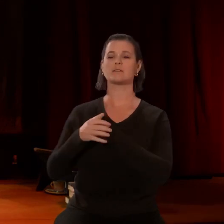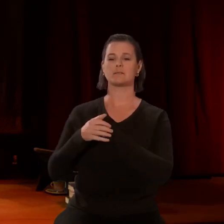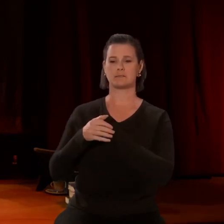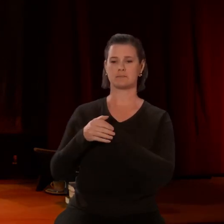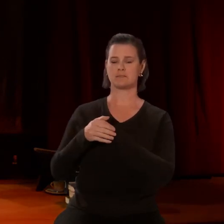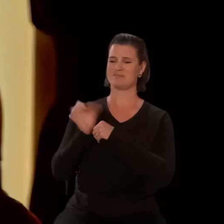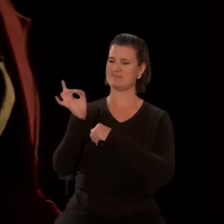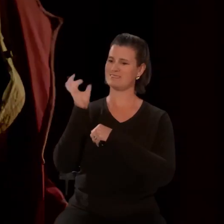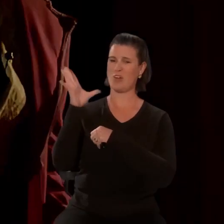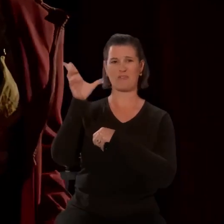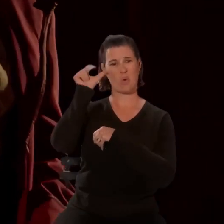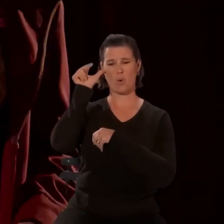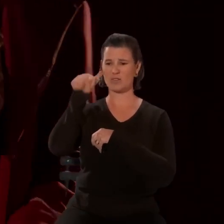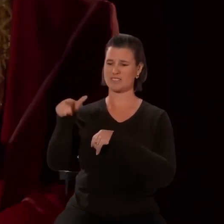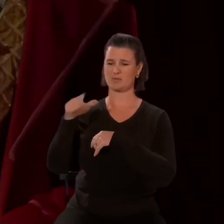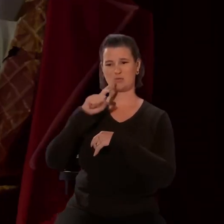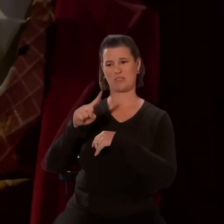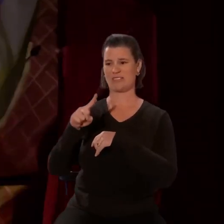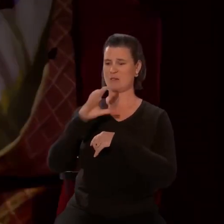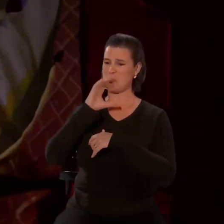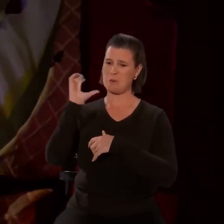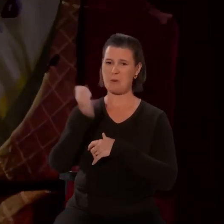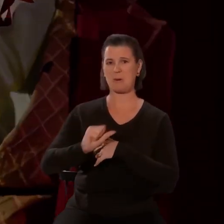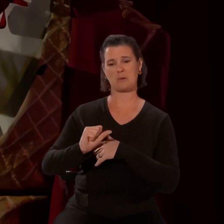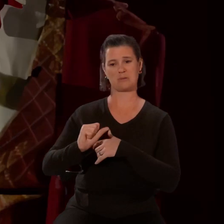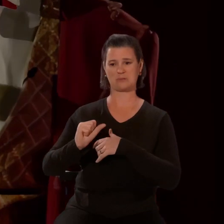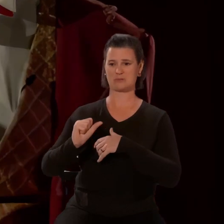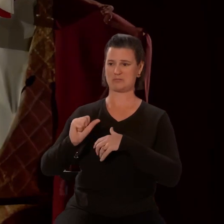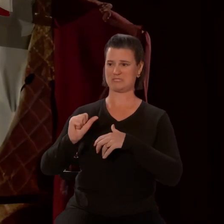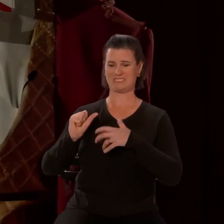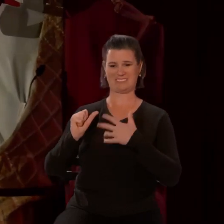all surly and broken down, with a rusty, burr-infested mane and tail.